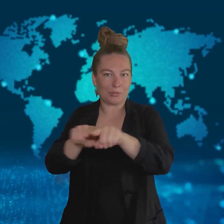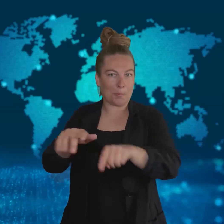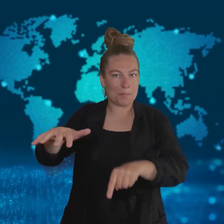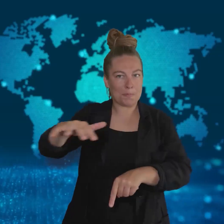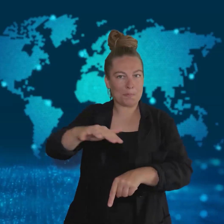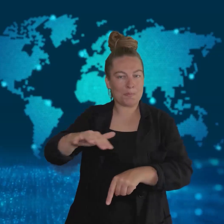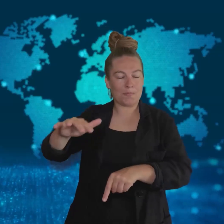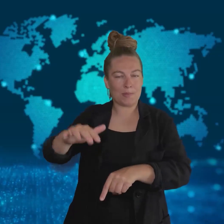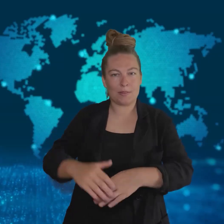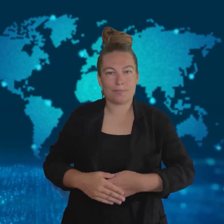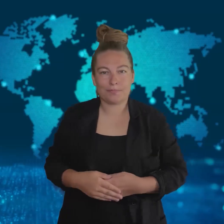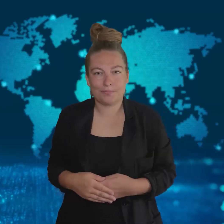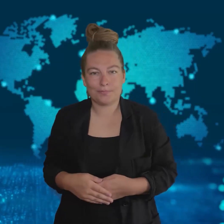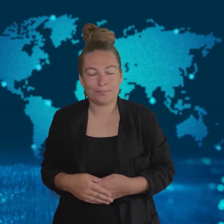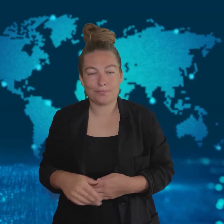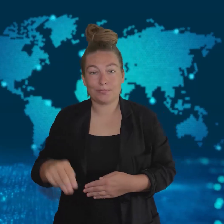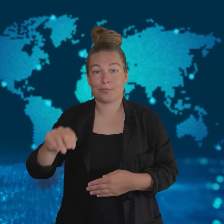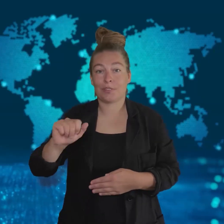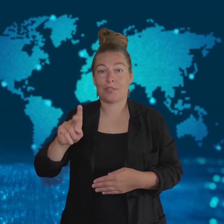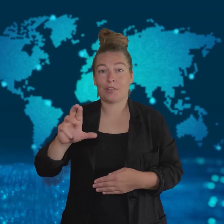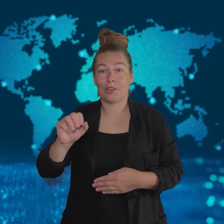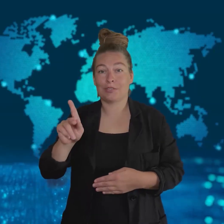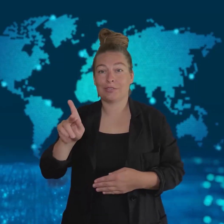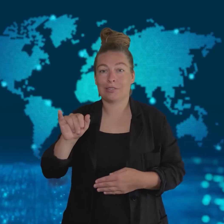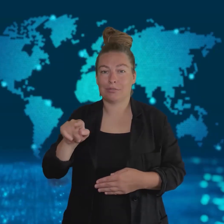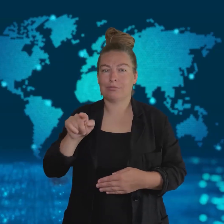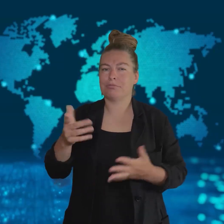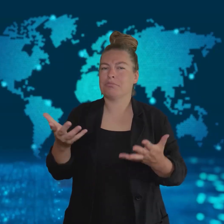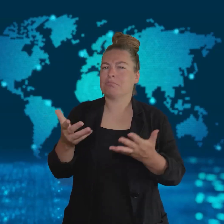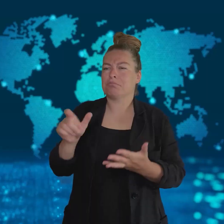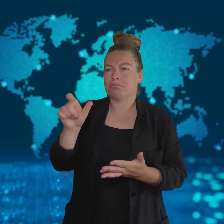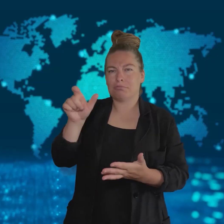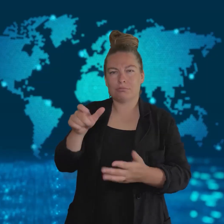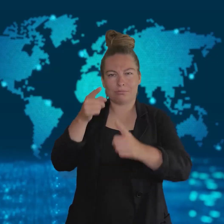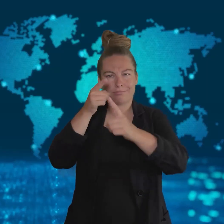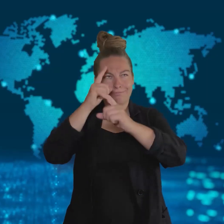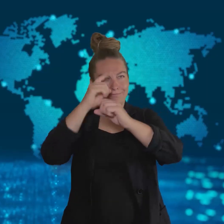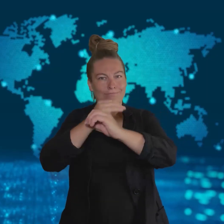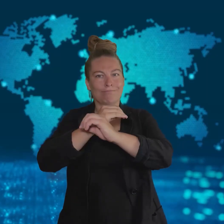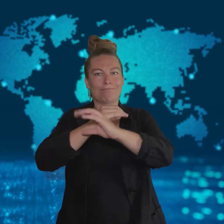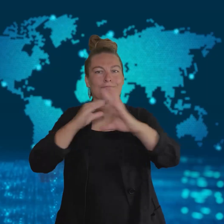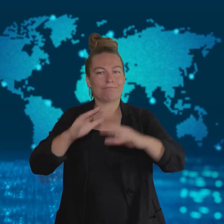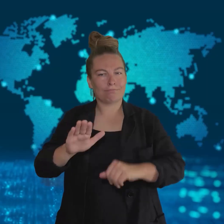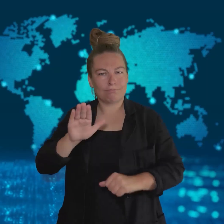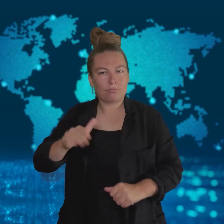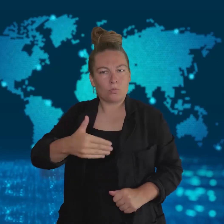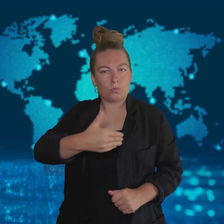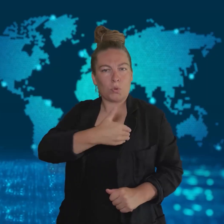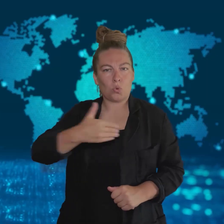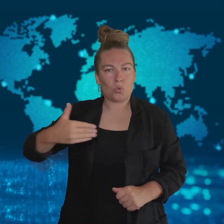Many people believe votes from far-right candidates